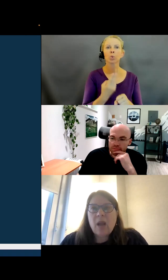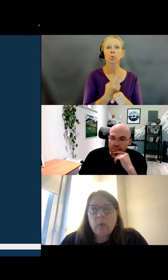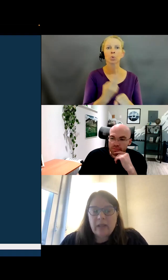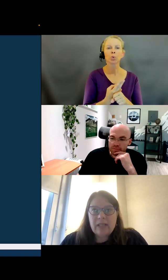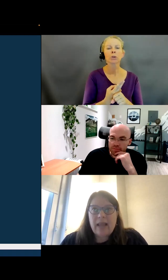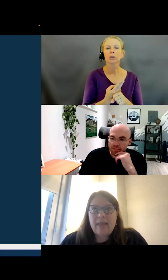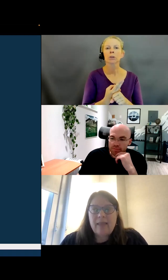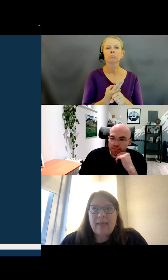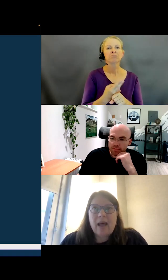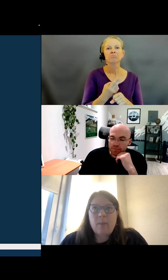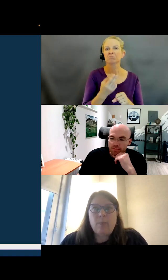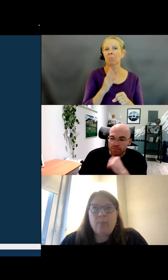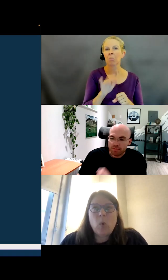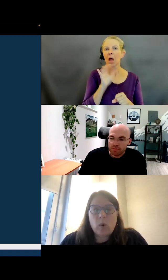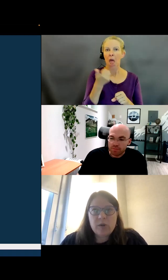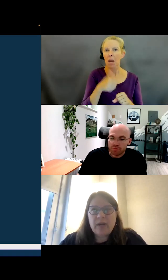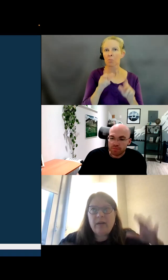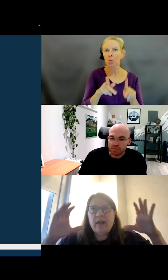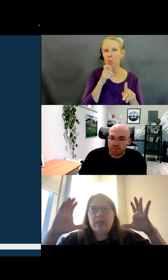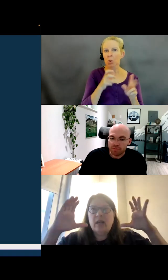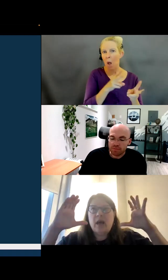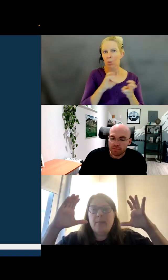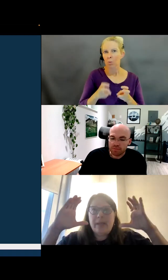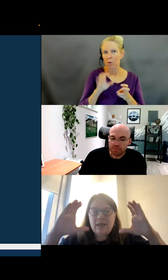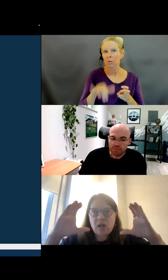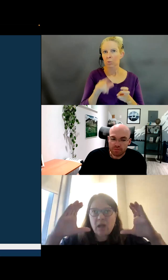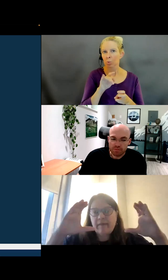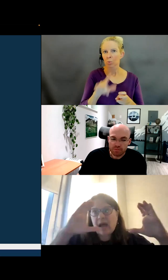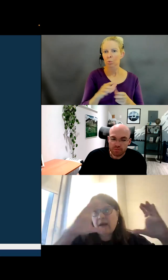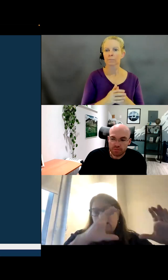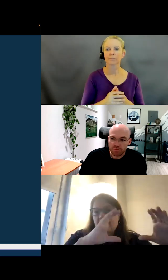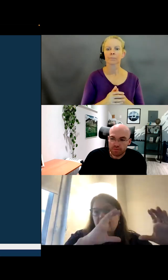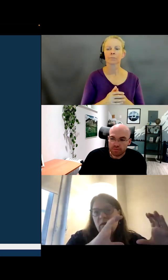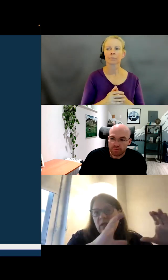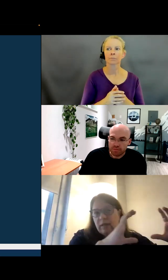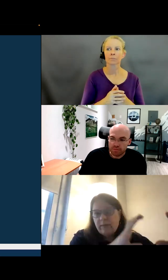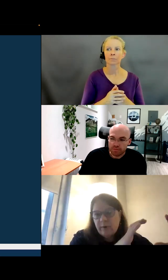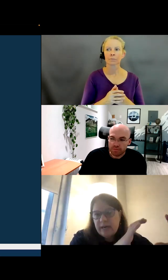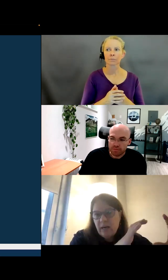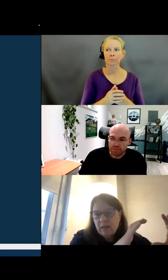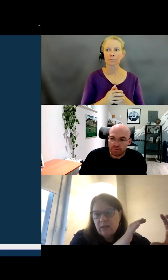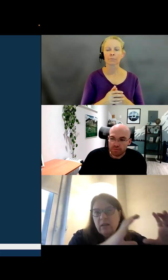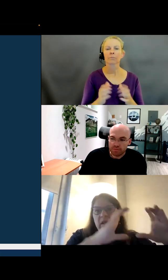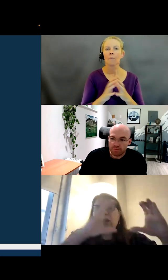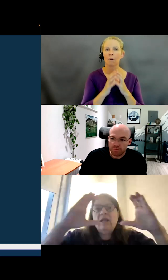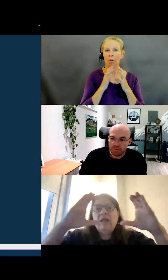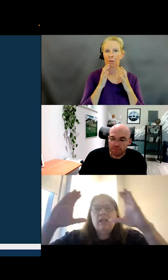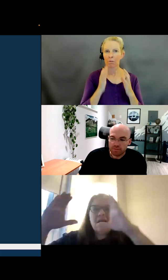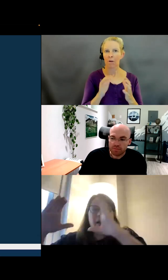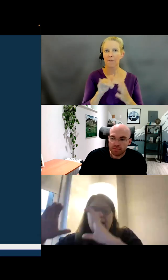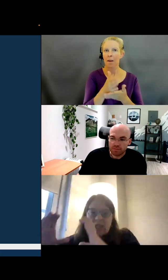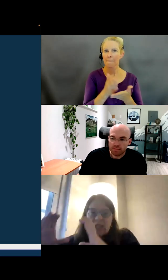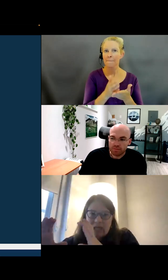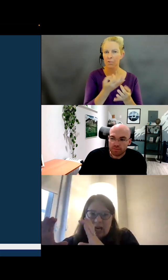I will say that portion, there is a big chunk of Axe DevTools that is free. The intelligent